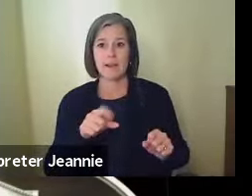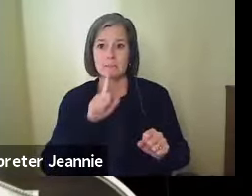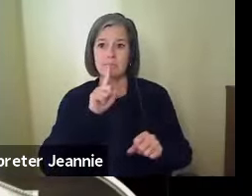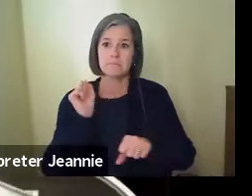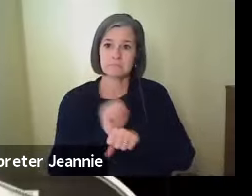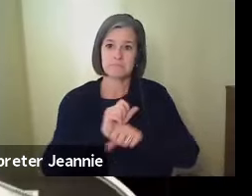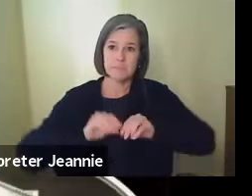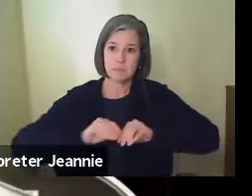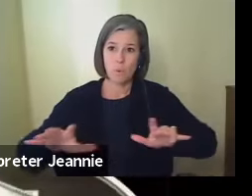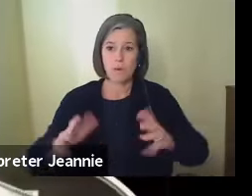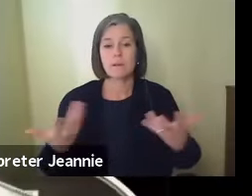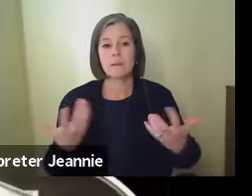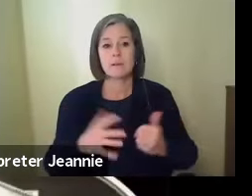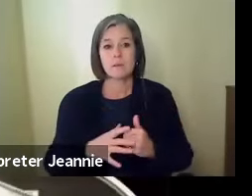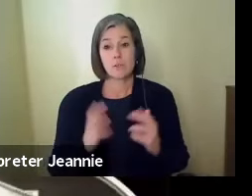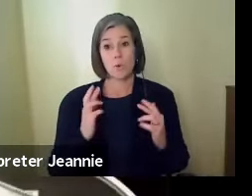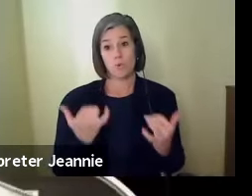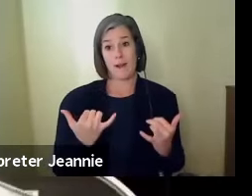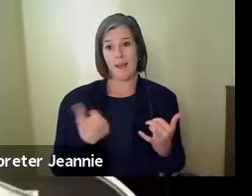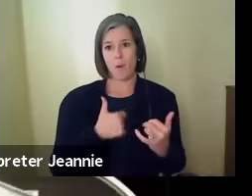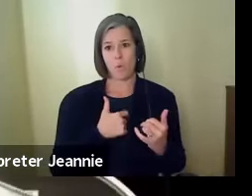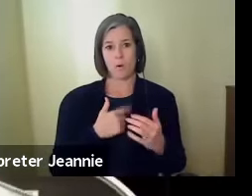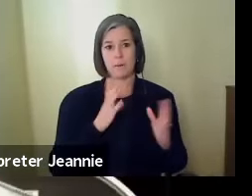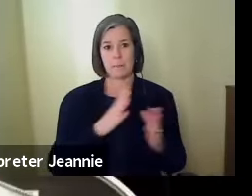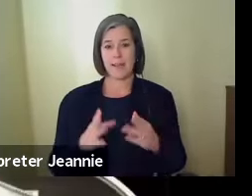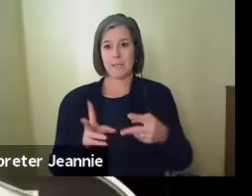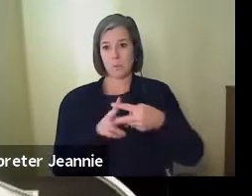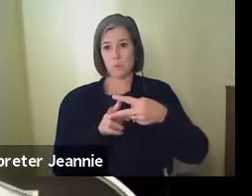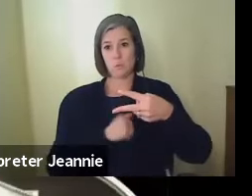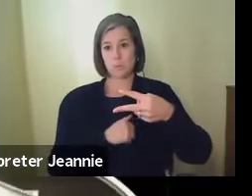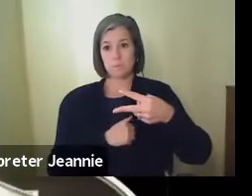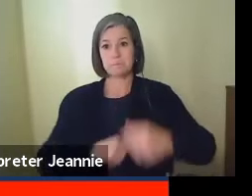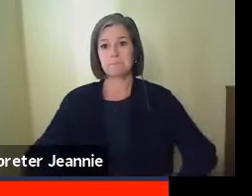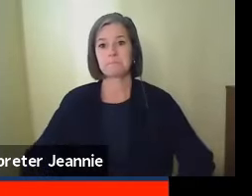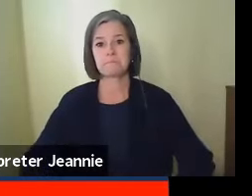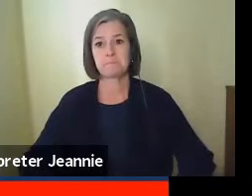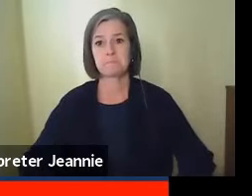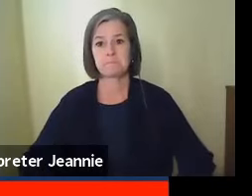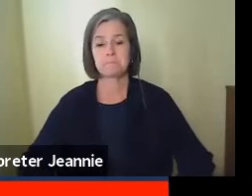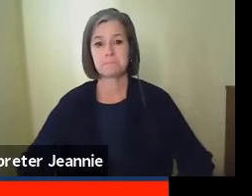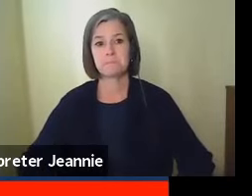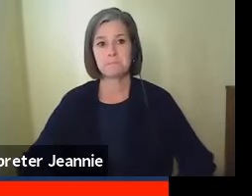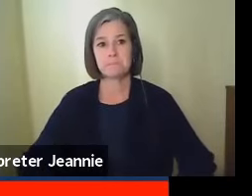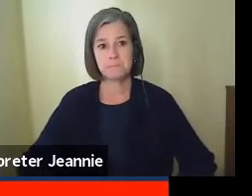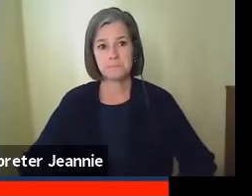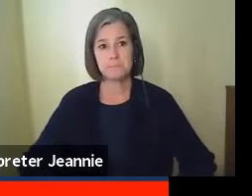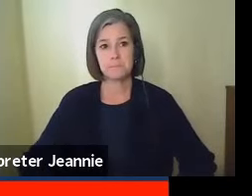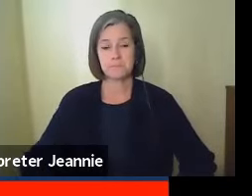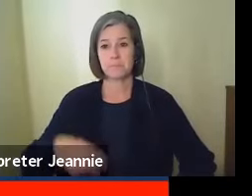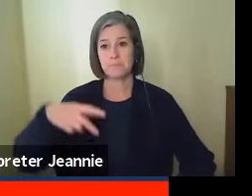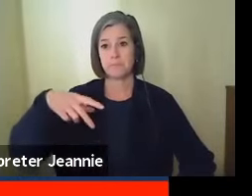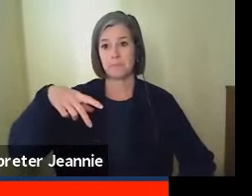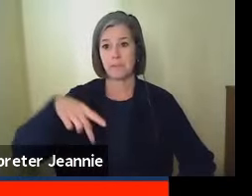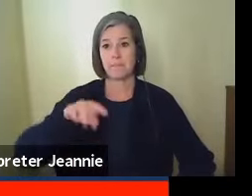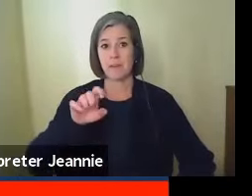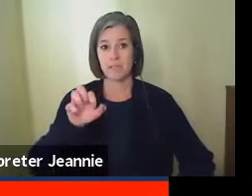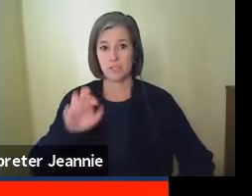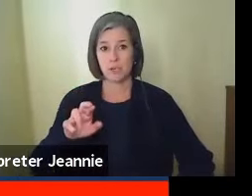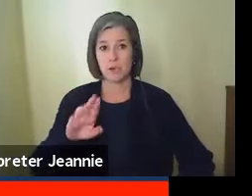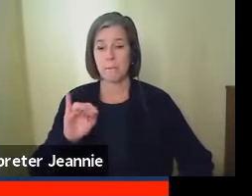For right now we are planning on two. The Pfizer-BioNTech mRNA vaccine that